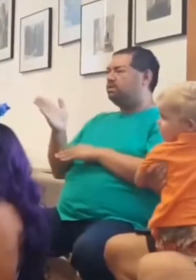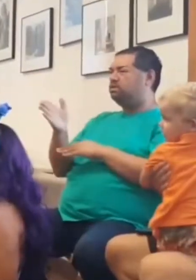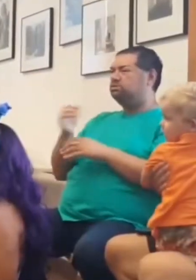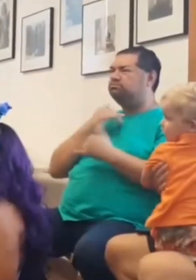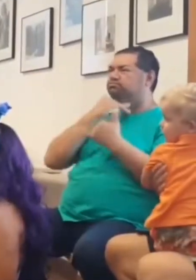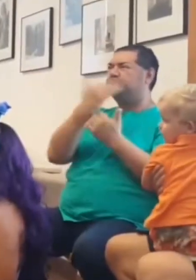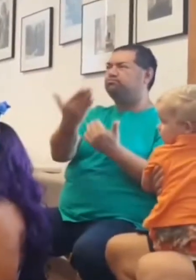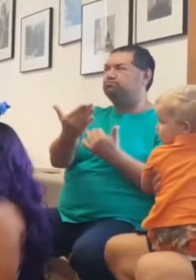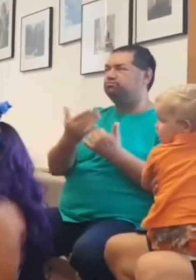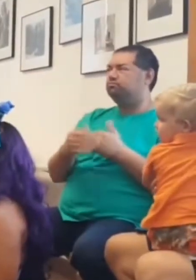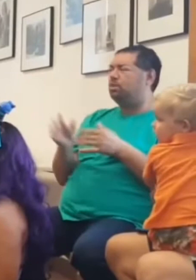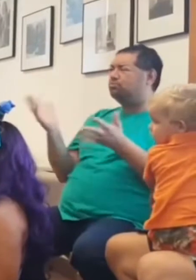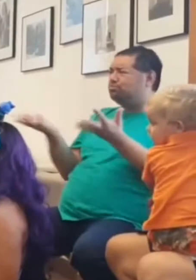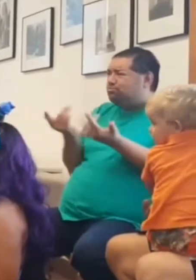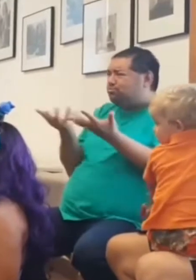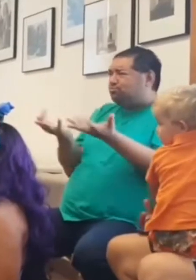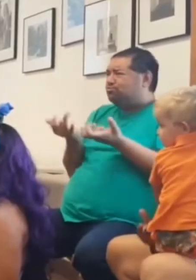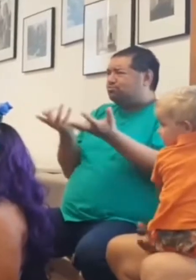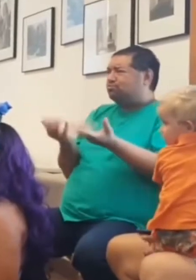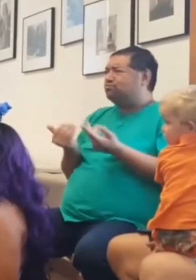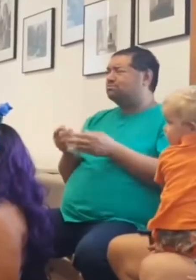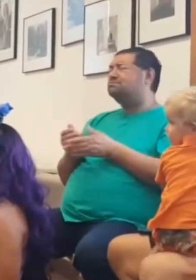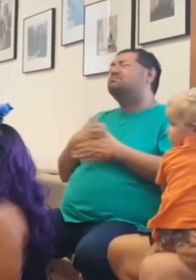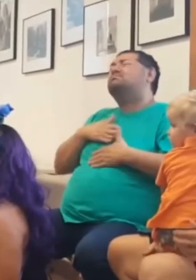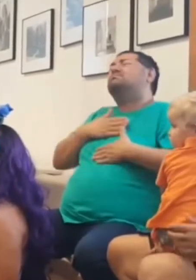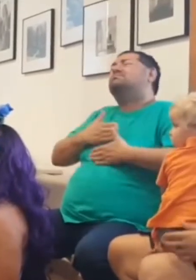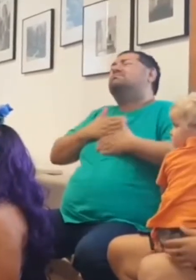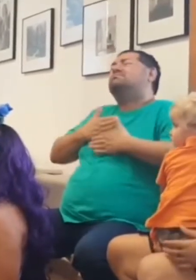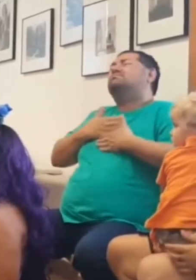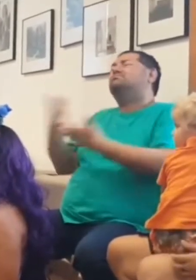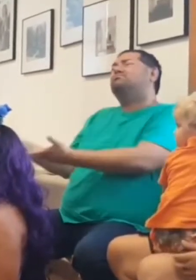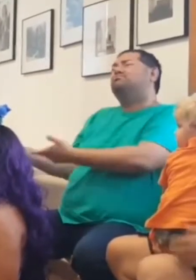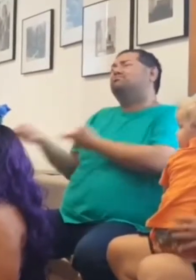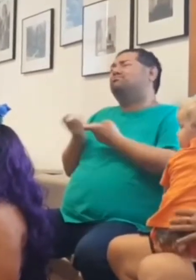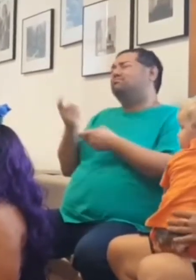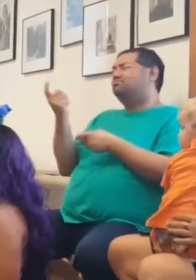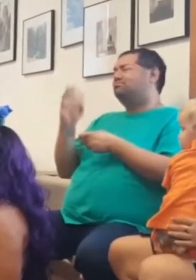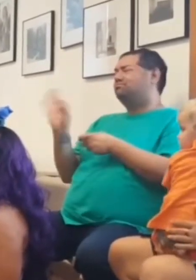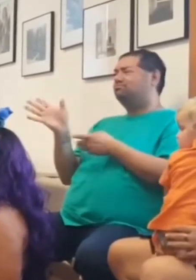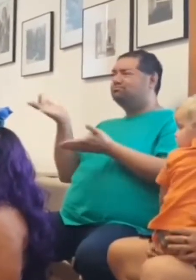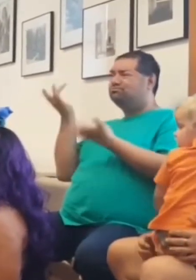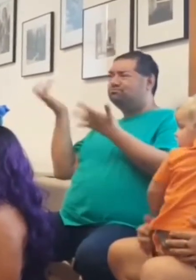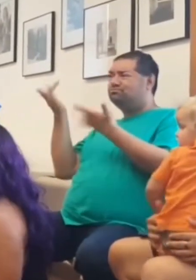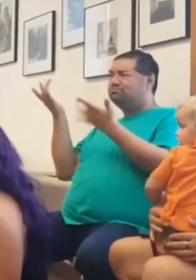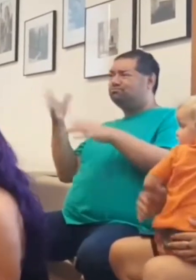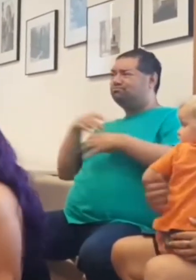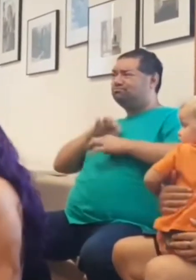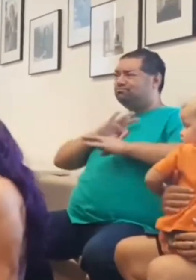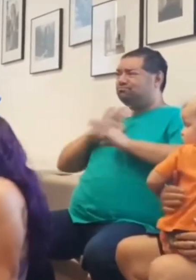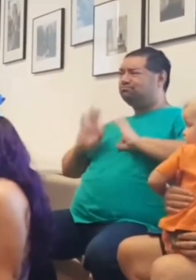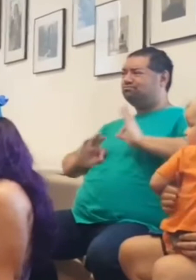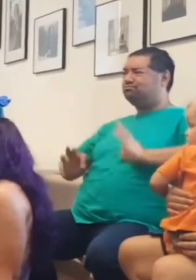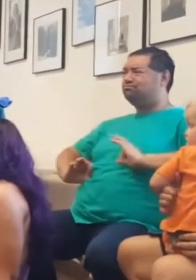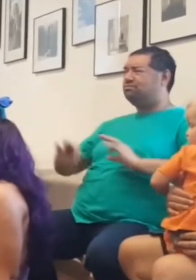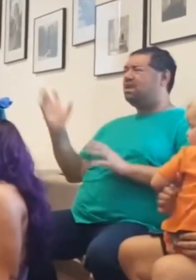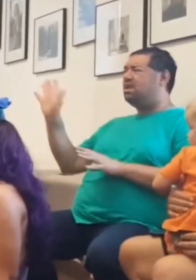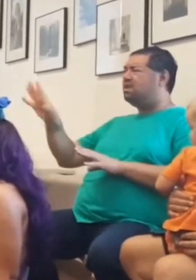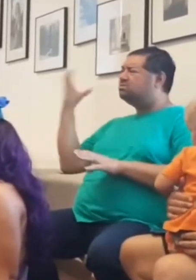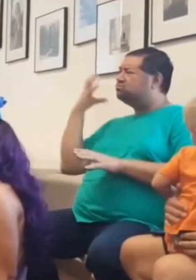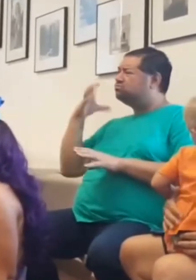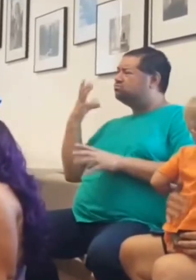"Wait for me! Please, give me one of your shiny scales. They are so wonderful and you have so many."